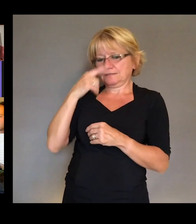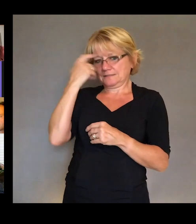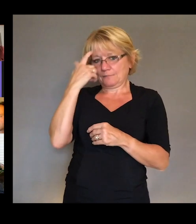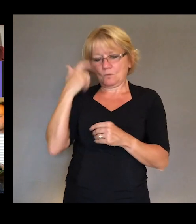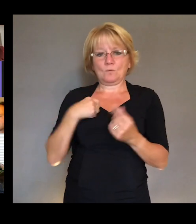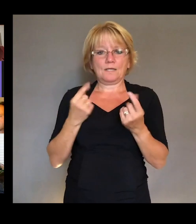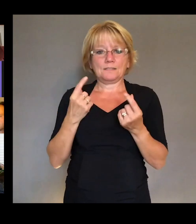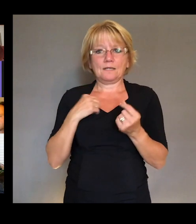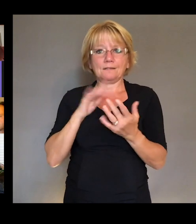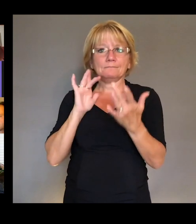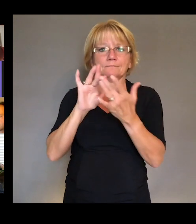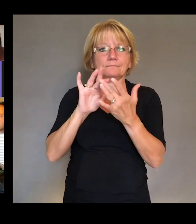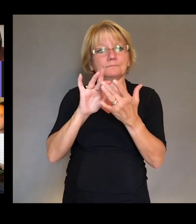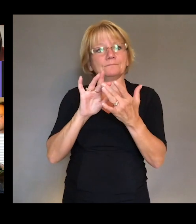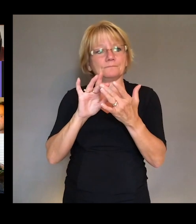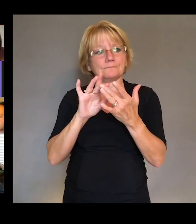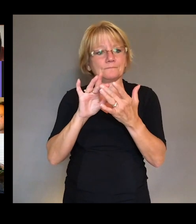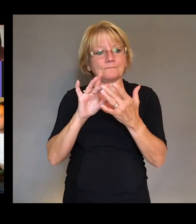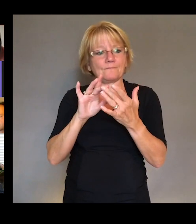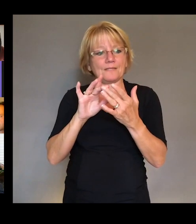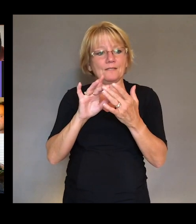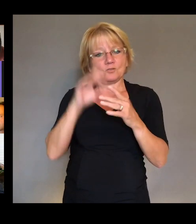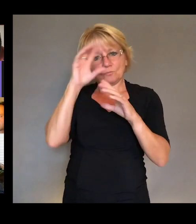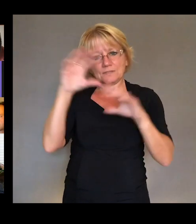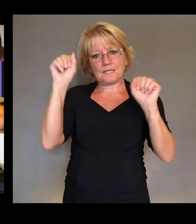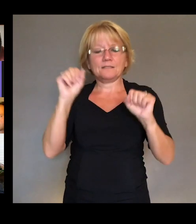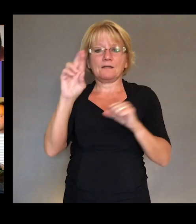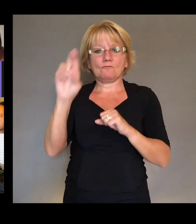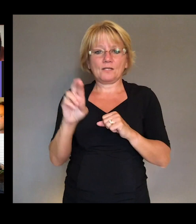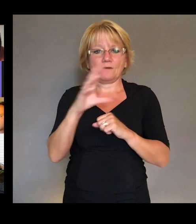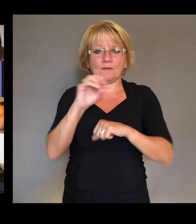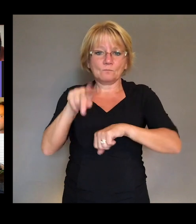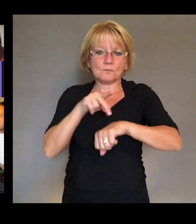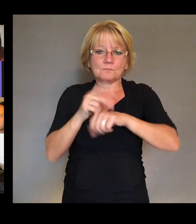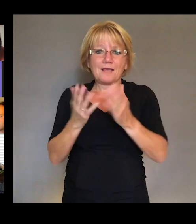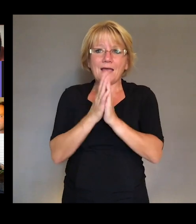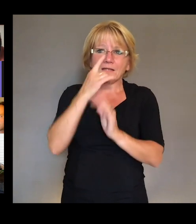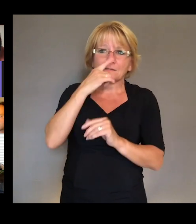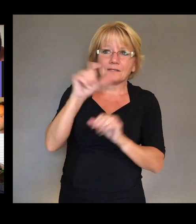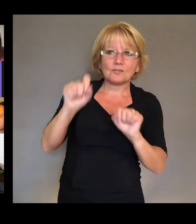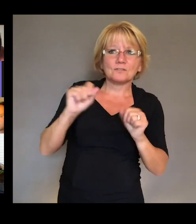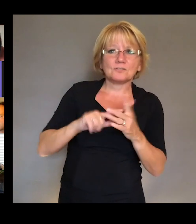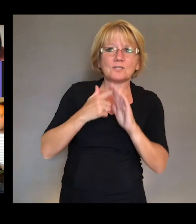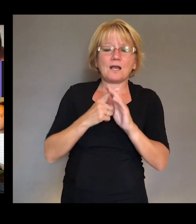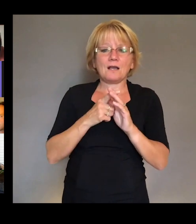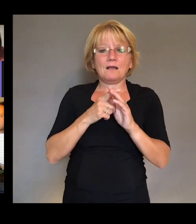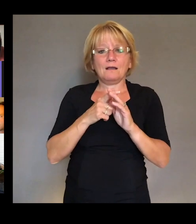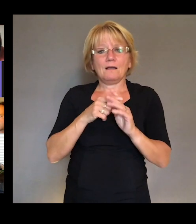is I did reach out to the superintendent of Randolph and my principal at the time and asked if I could start a multicultural club,